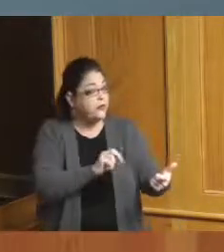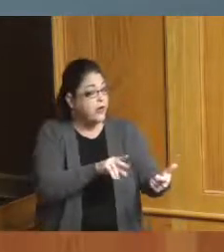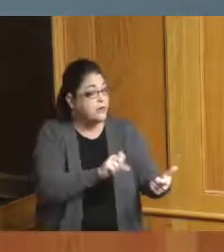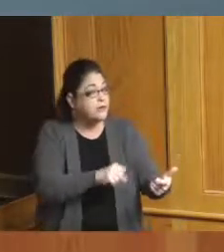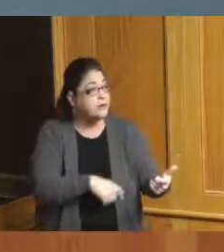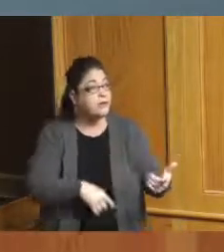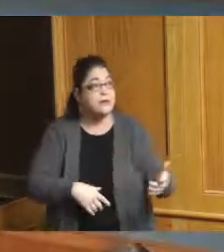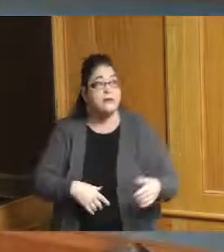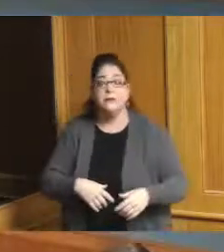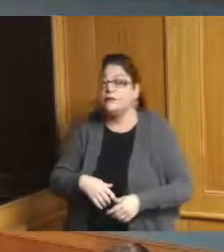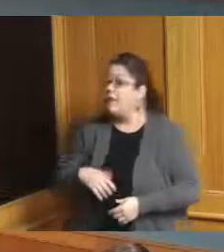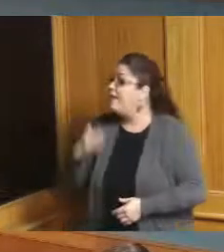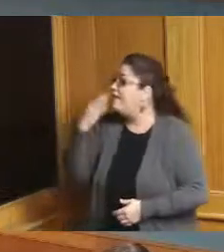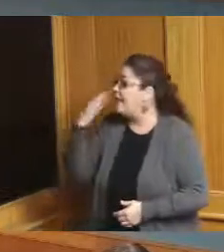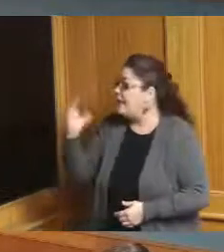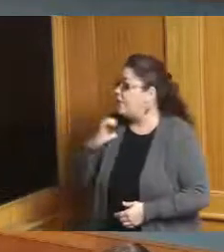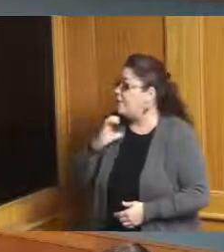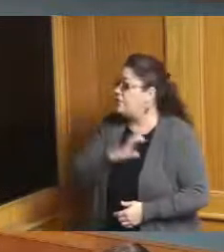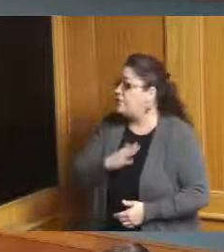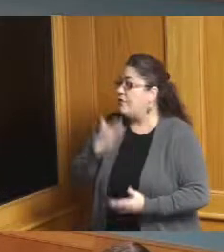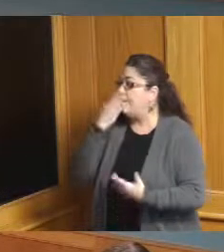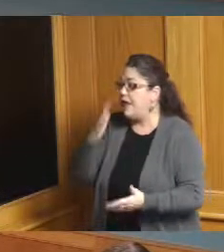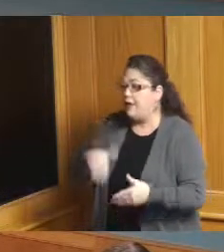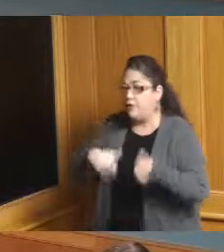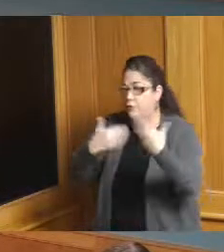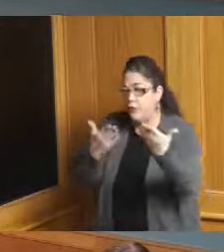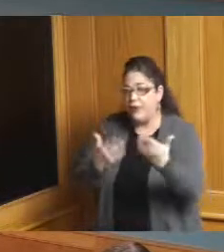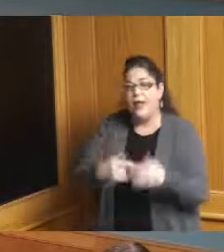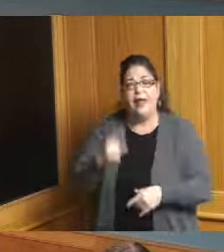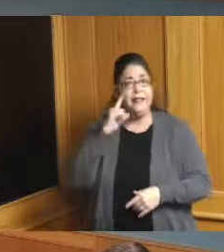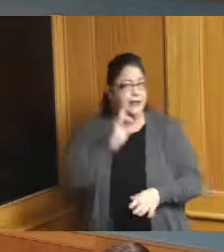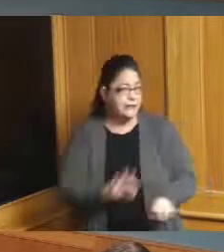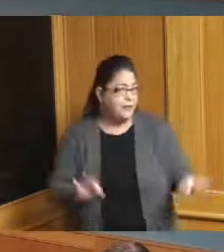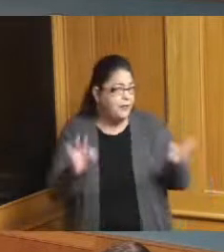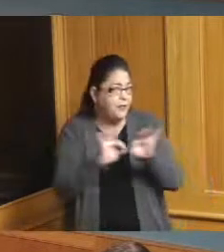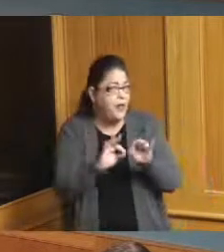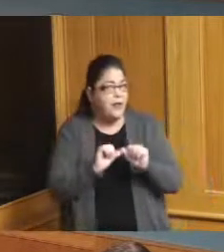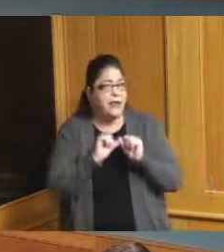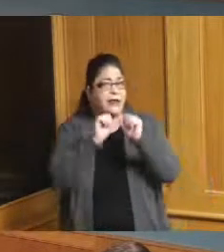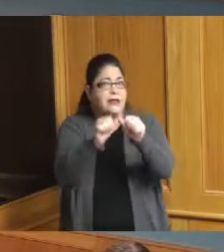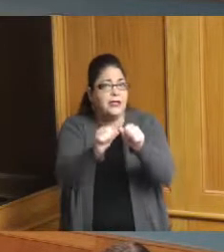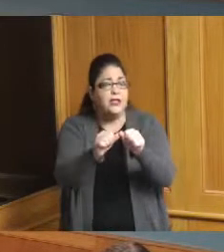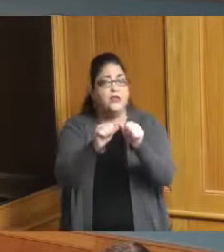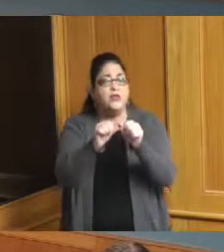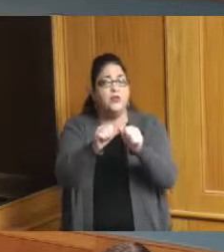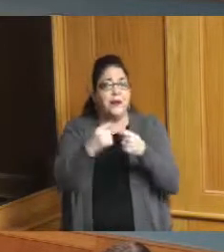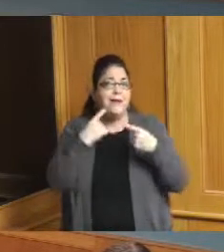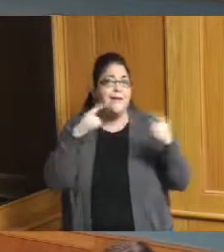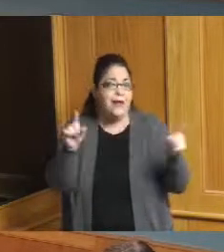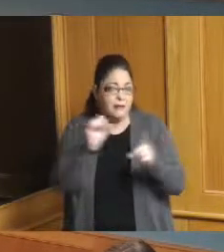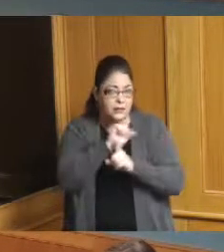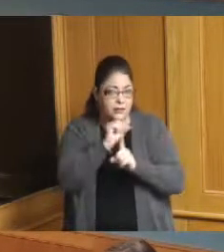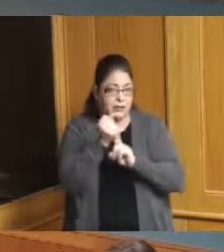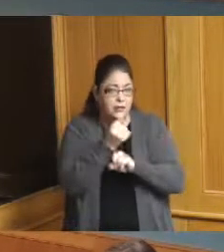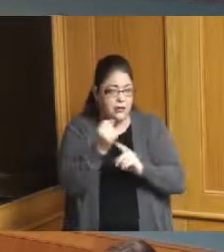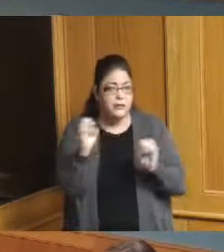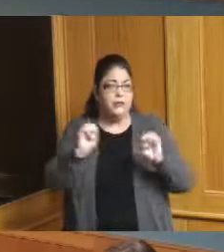thank you Madam Commissioner and thank you for bringing this forward I think it's really important that we continue to have a state of emergency in effect especially as it relates